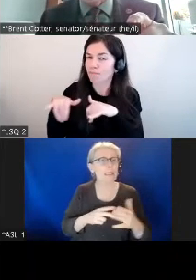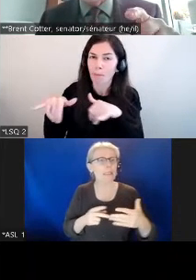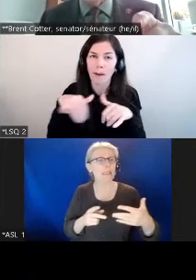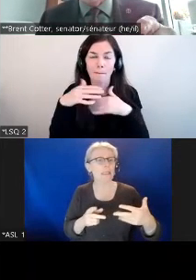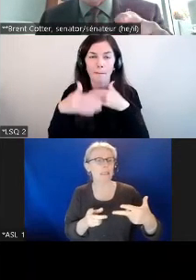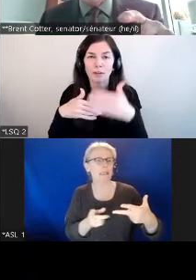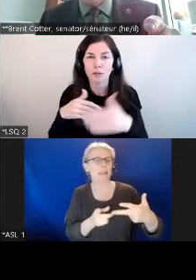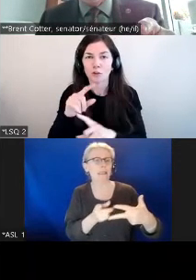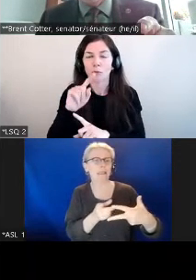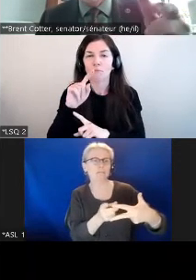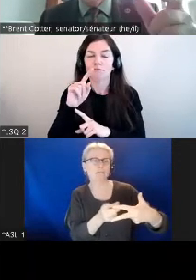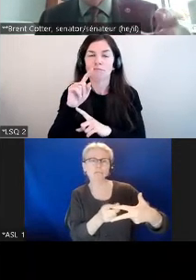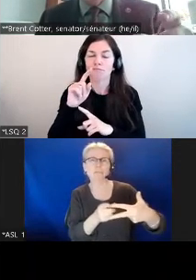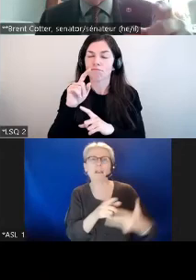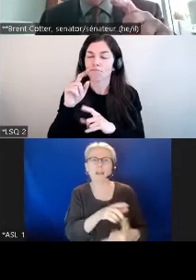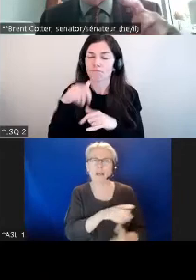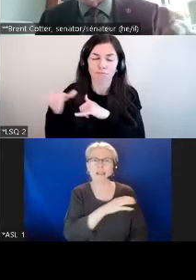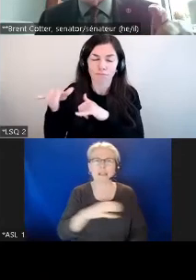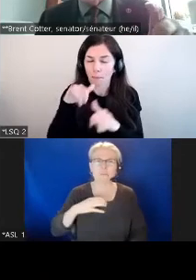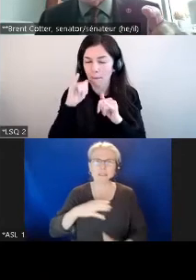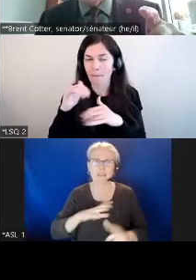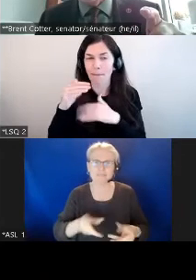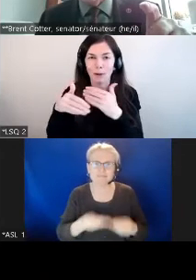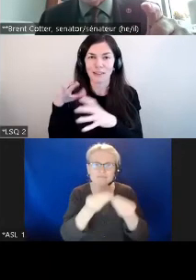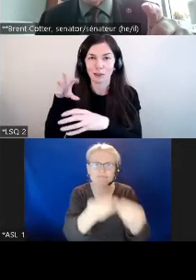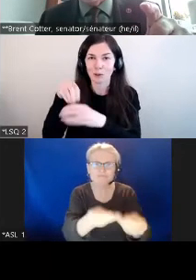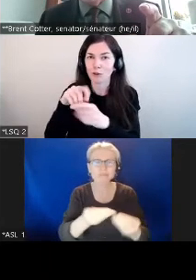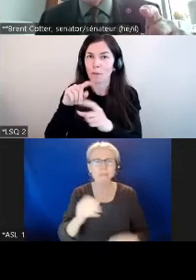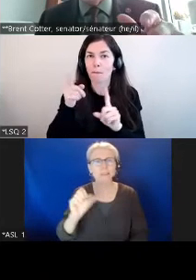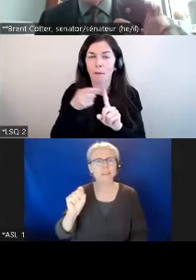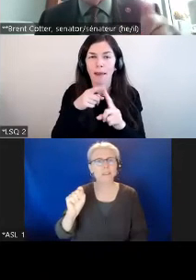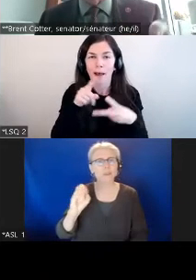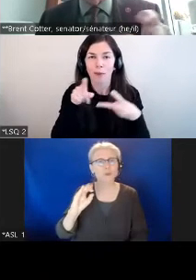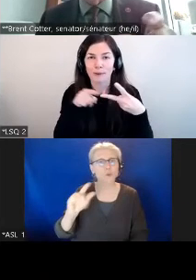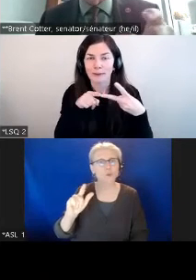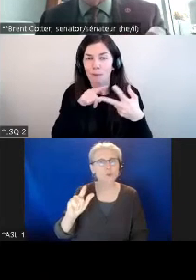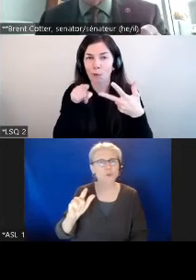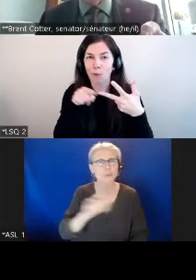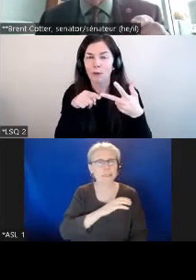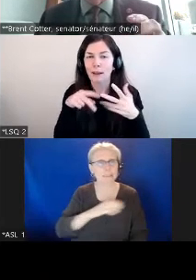EXAMINATION BY A COMMITTEE, MAYBE THE SOCIAL COMMITTEE OF THE SENATE. AND ULTIMATELY THEN